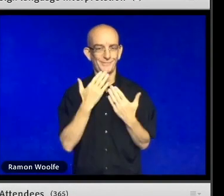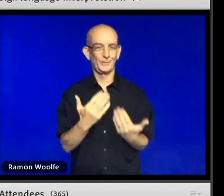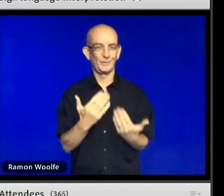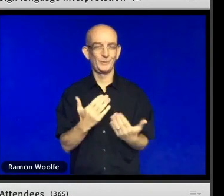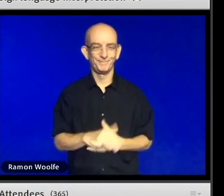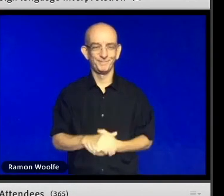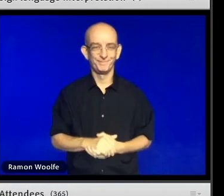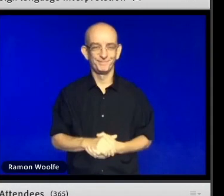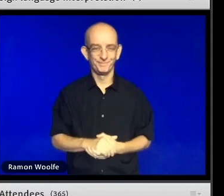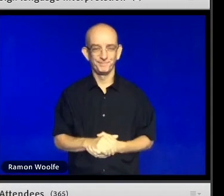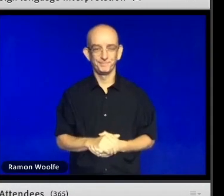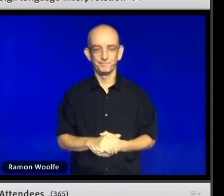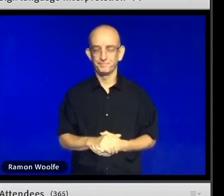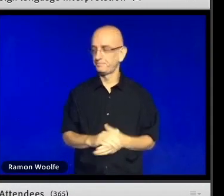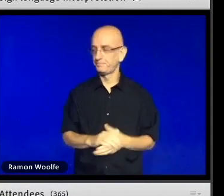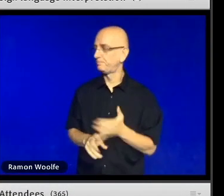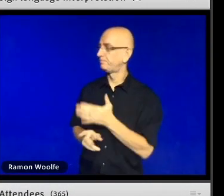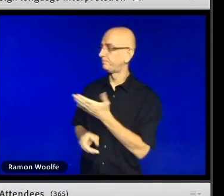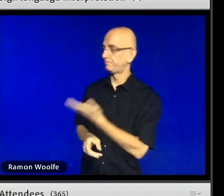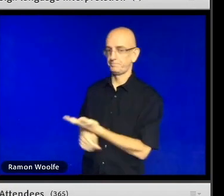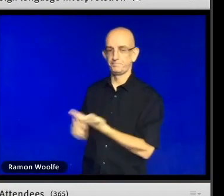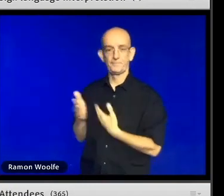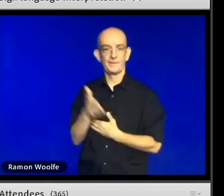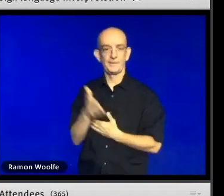have the floor. >> MIRELA SHUTERIQI: It's a bit difficult